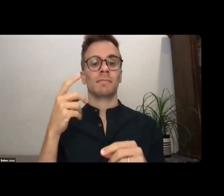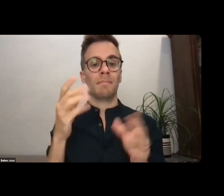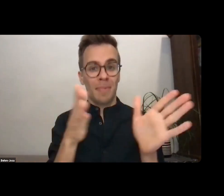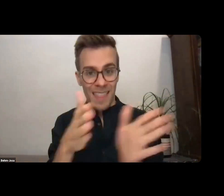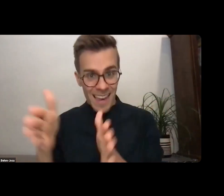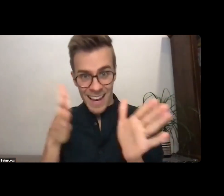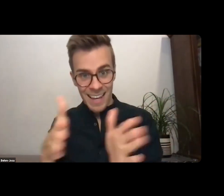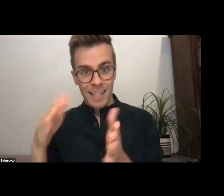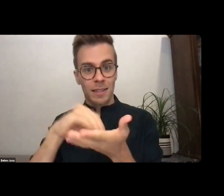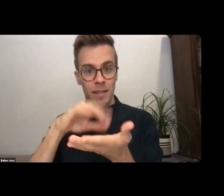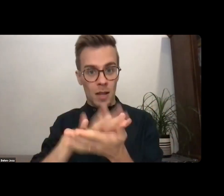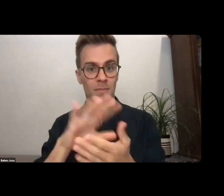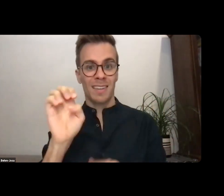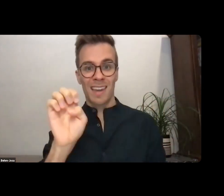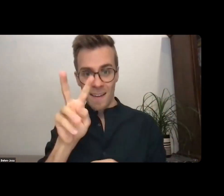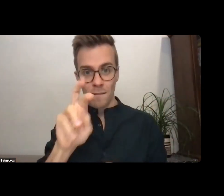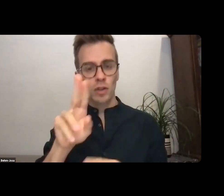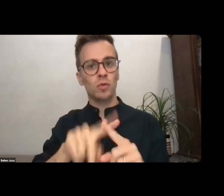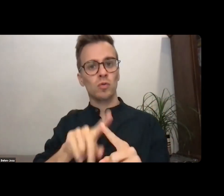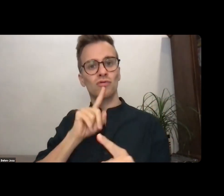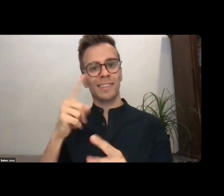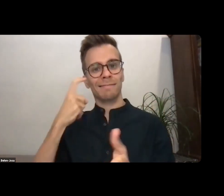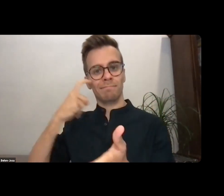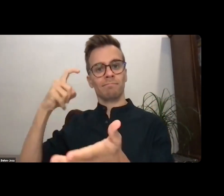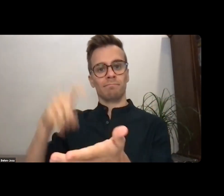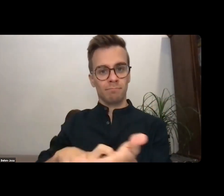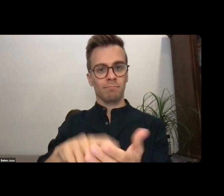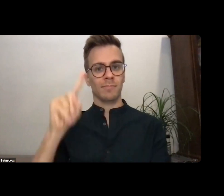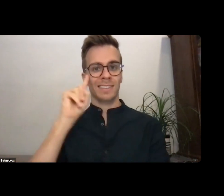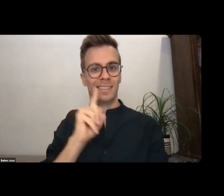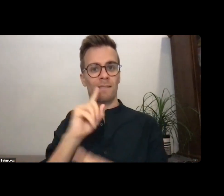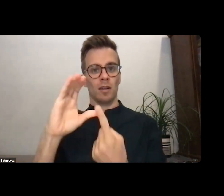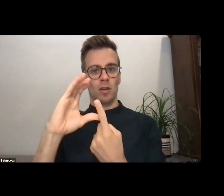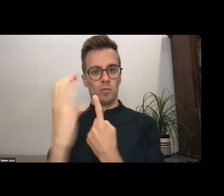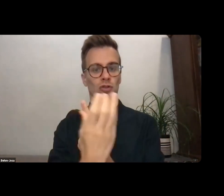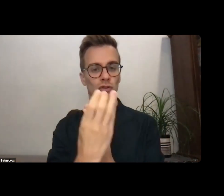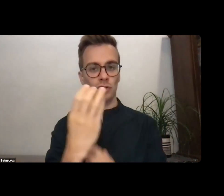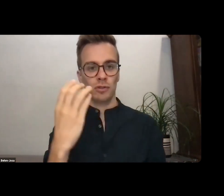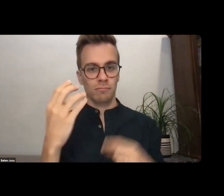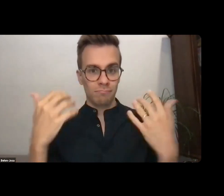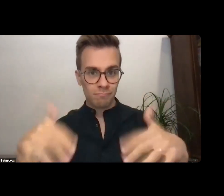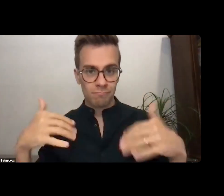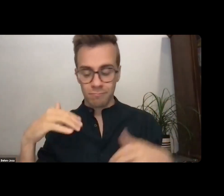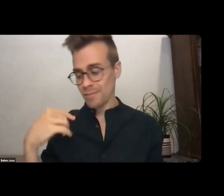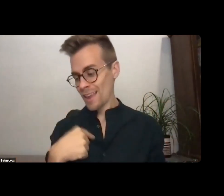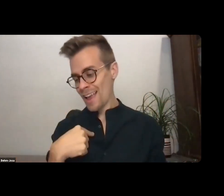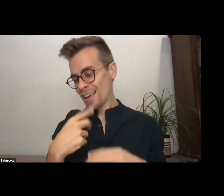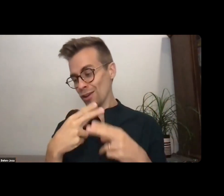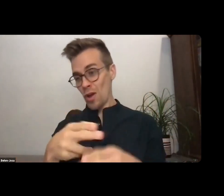And this was the first time, in a planning document, ever to acknowledge deaf culture.